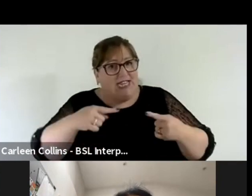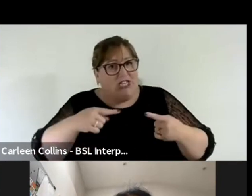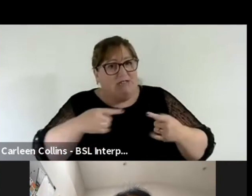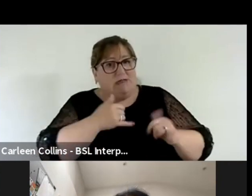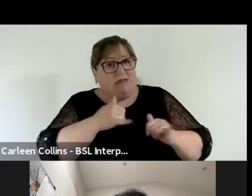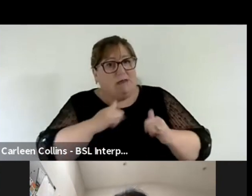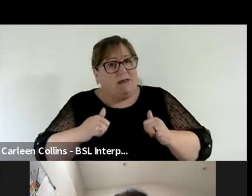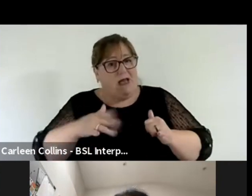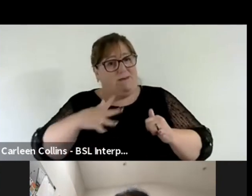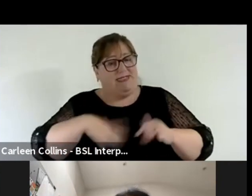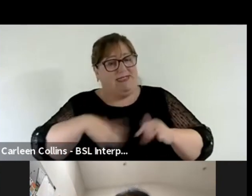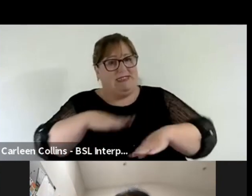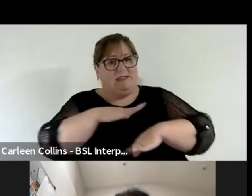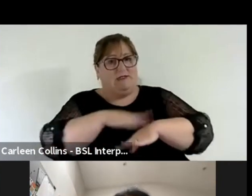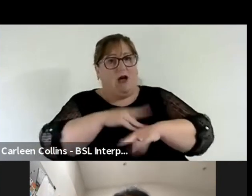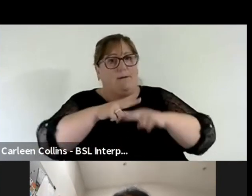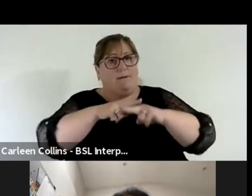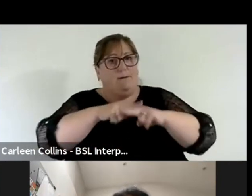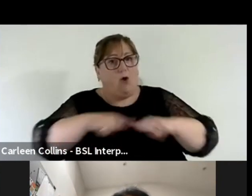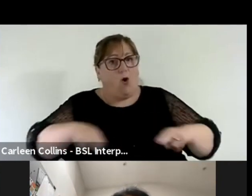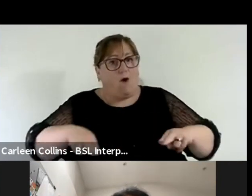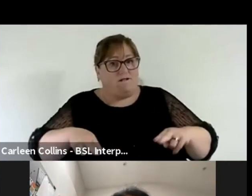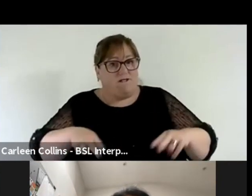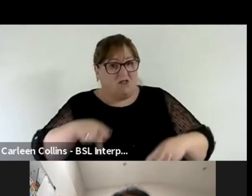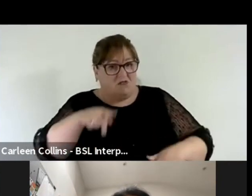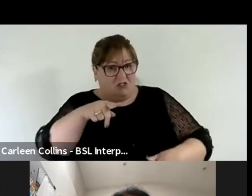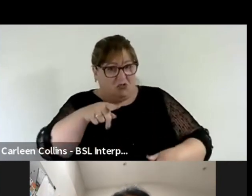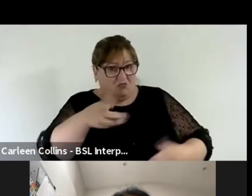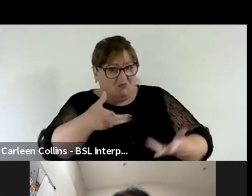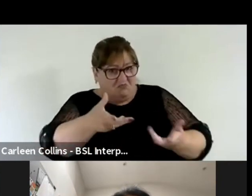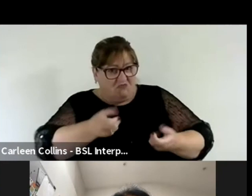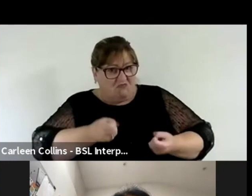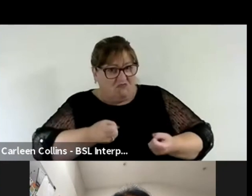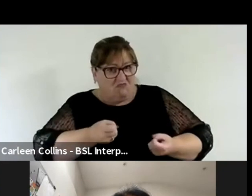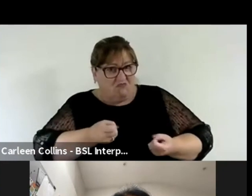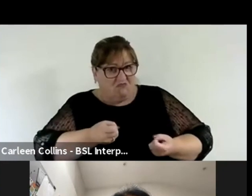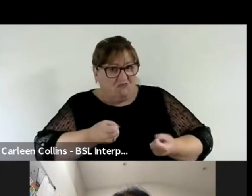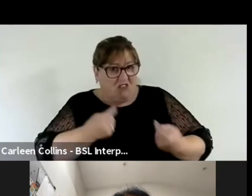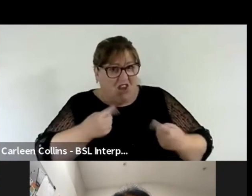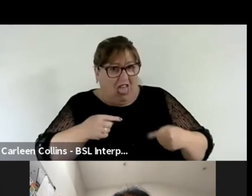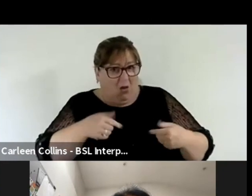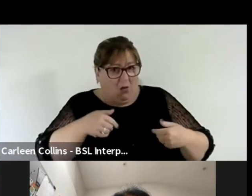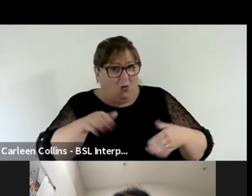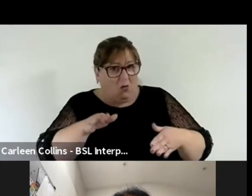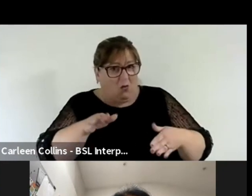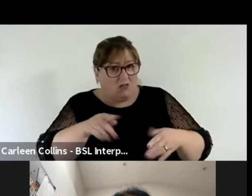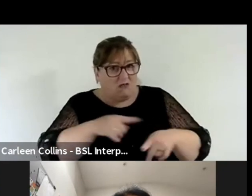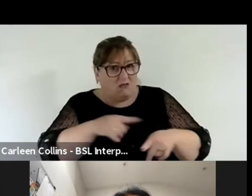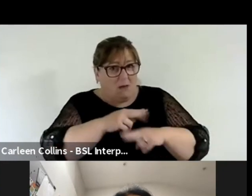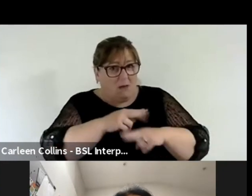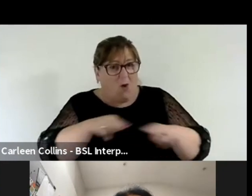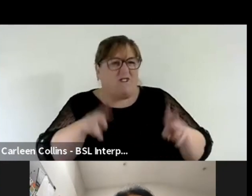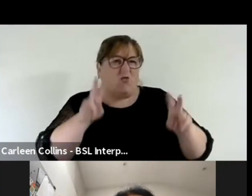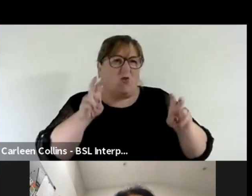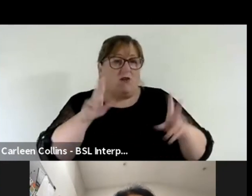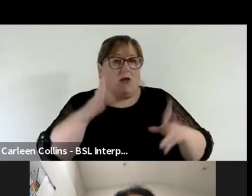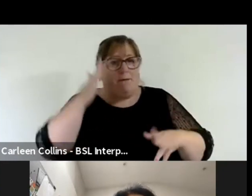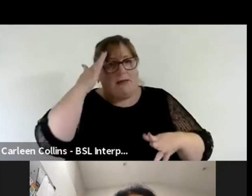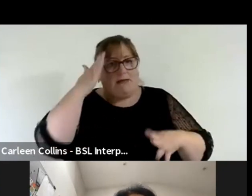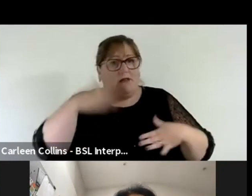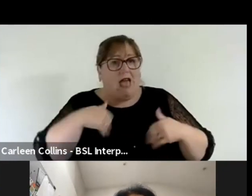might need to have time off.